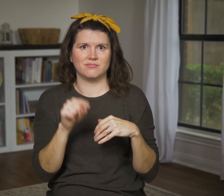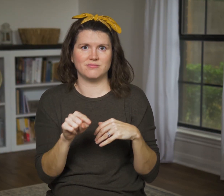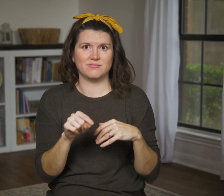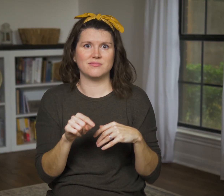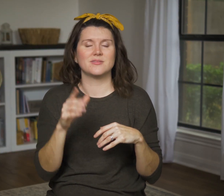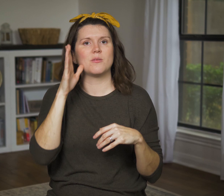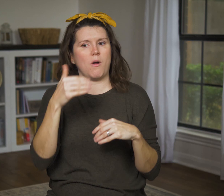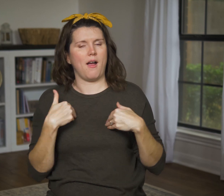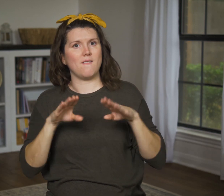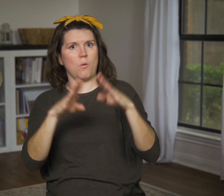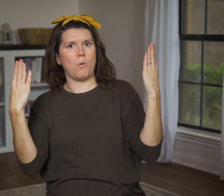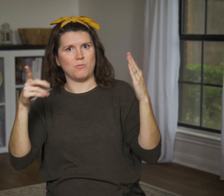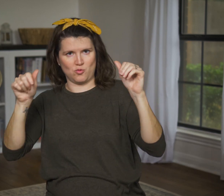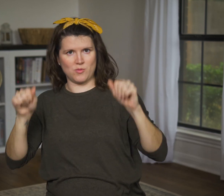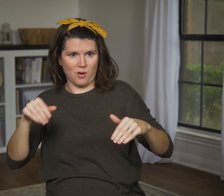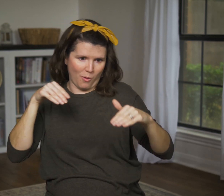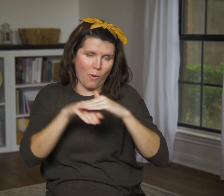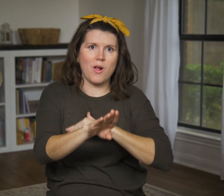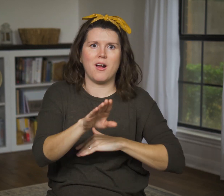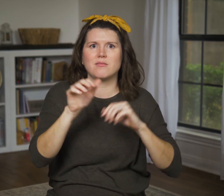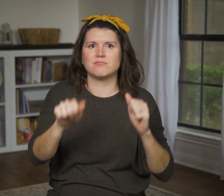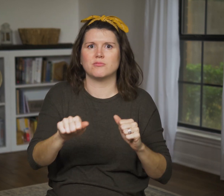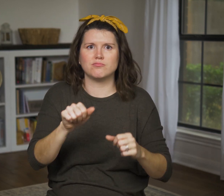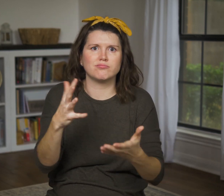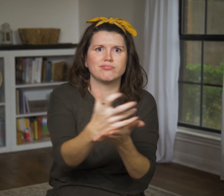and they’ll have an opening to go in